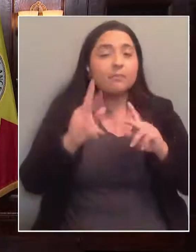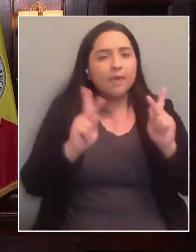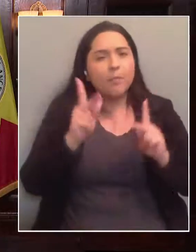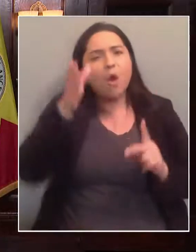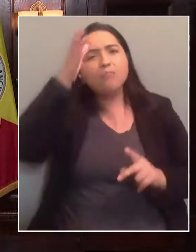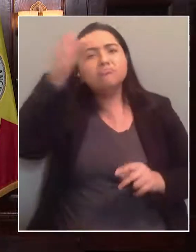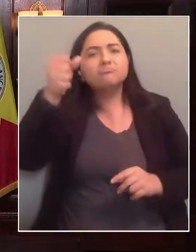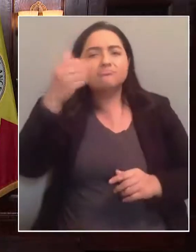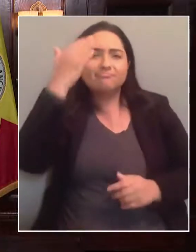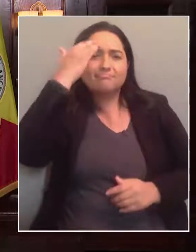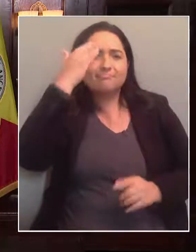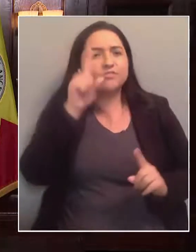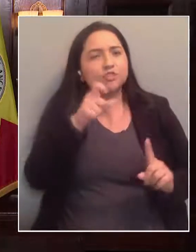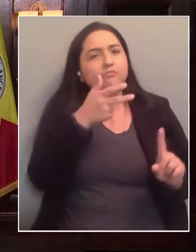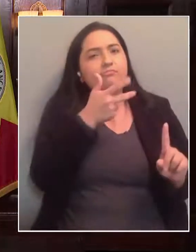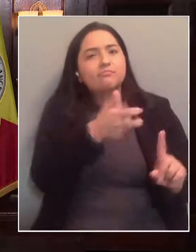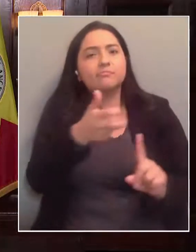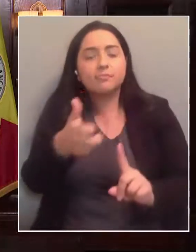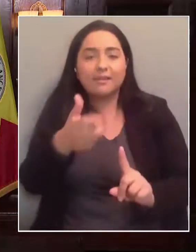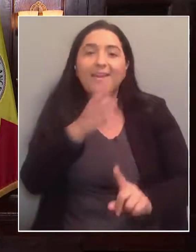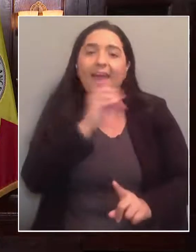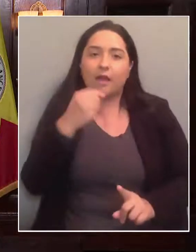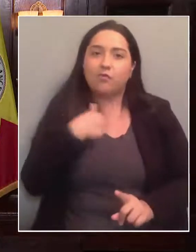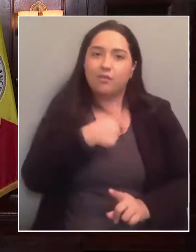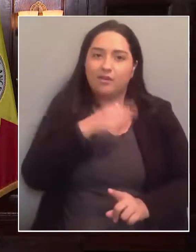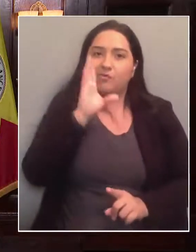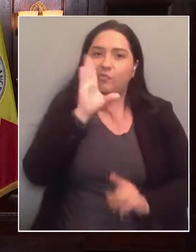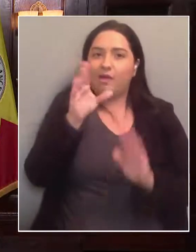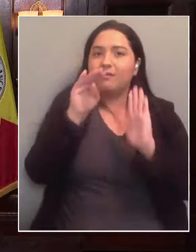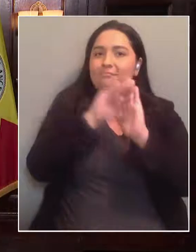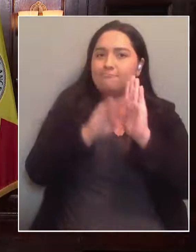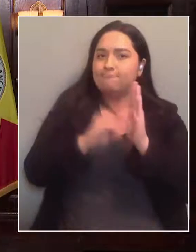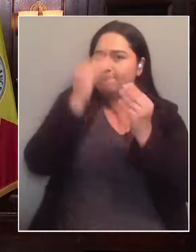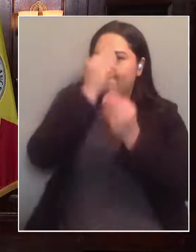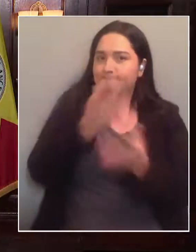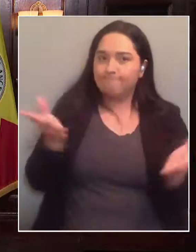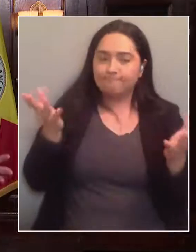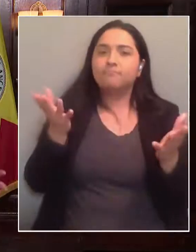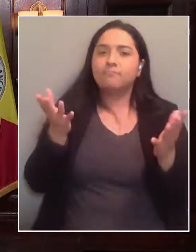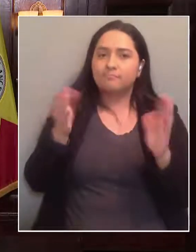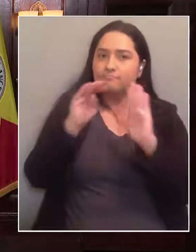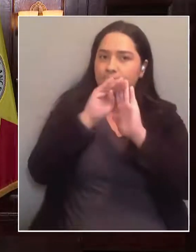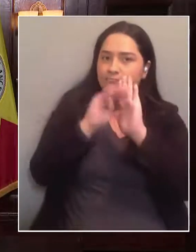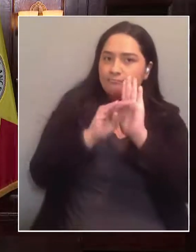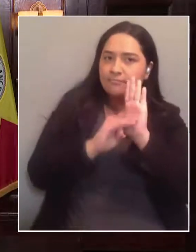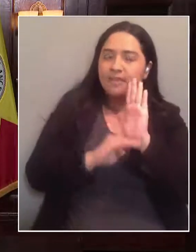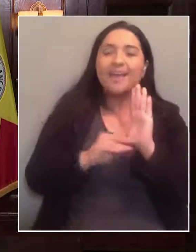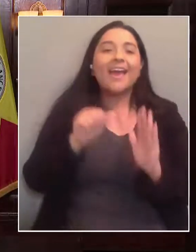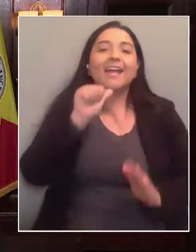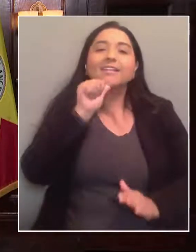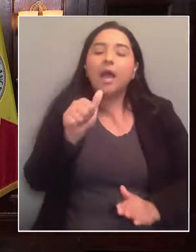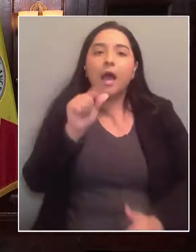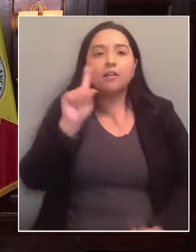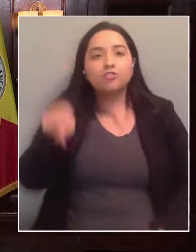COMMON SENSE AND GET THAT GUIDANCE OF ALLOWING THAT TO HAPPEN.